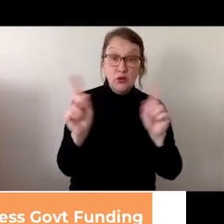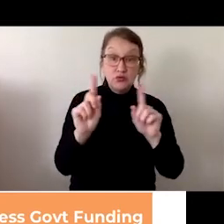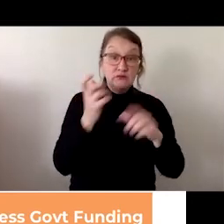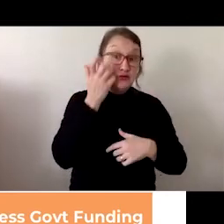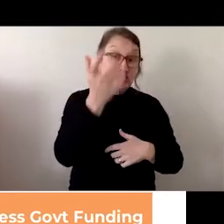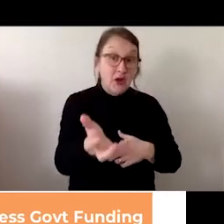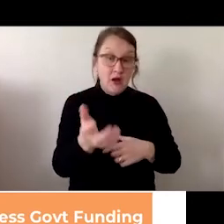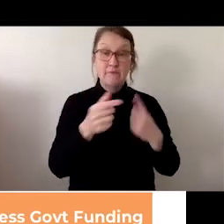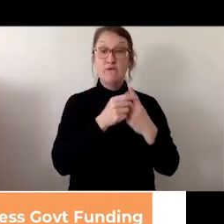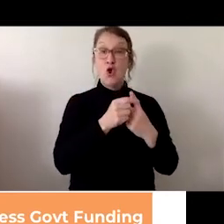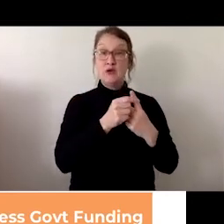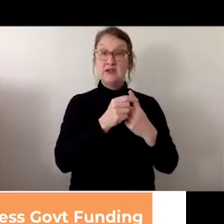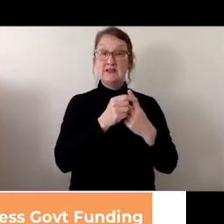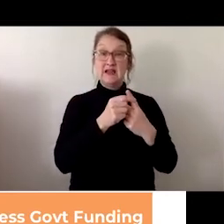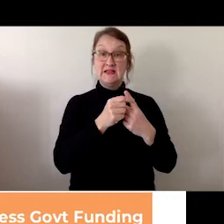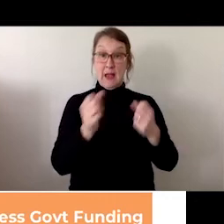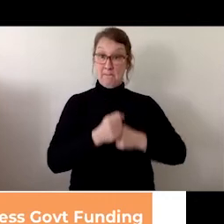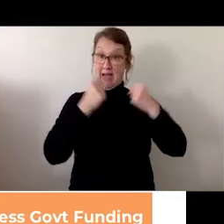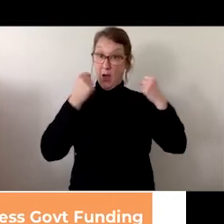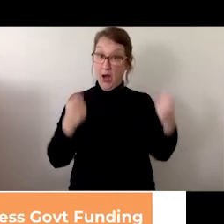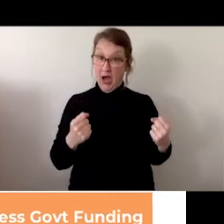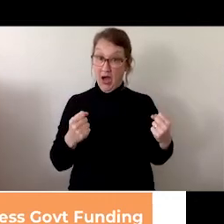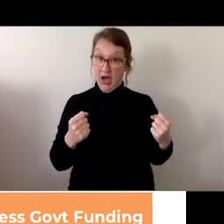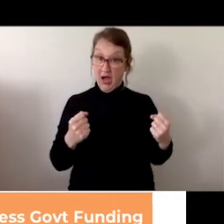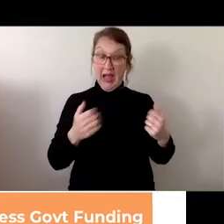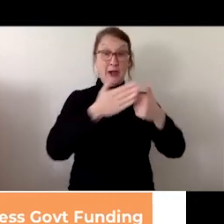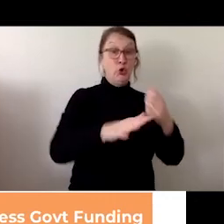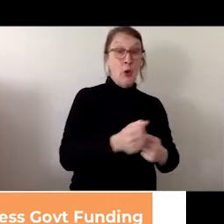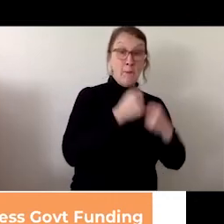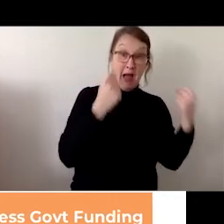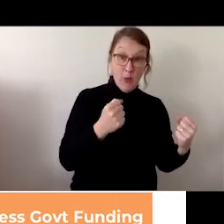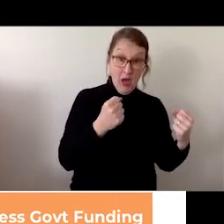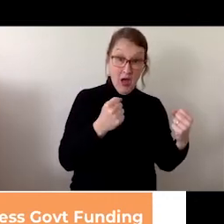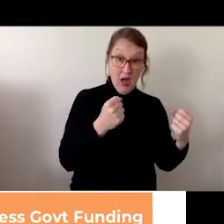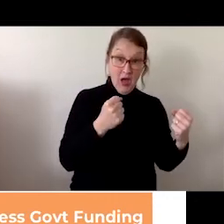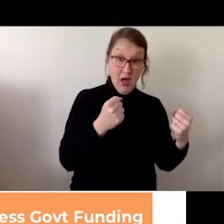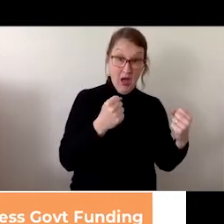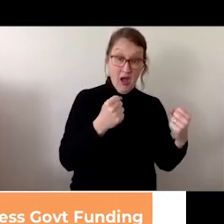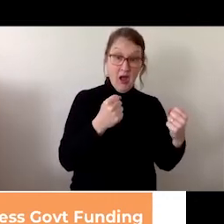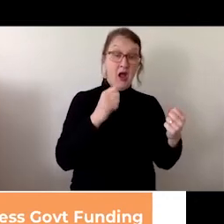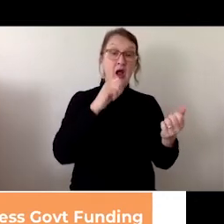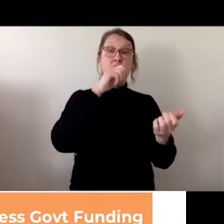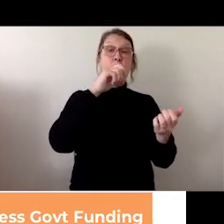power and distributed power is going to really overtake centralised power in the after period.